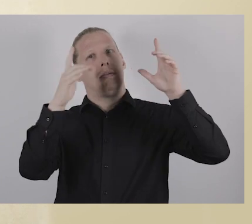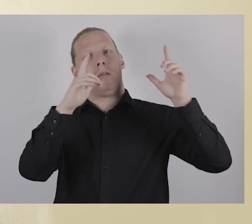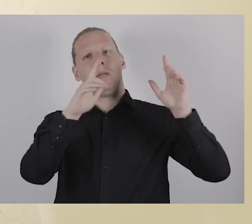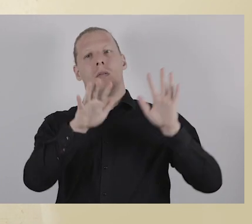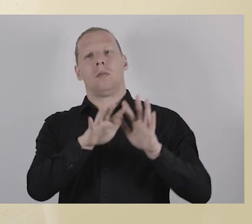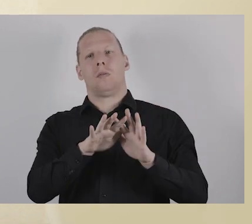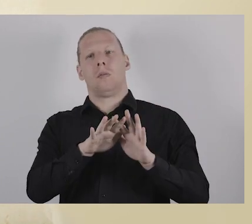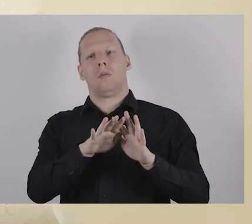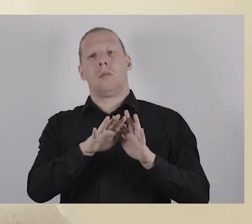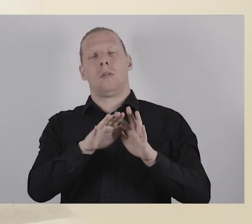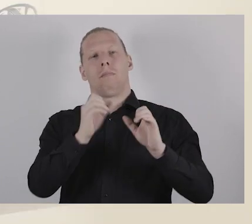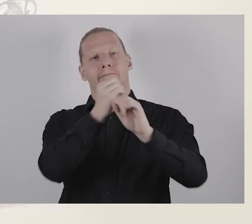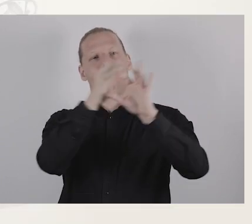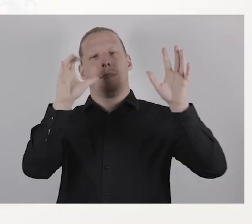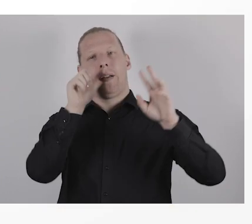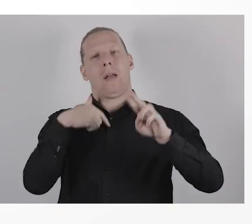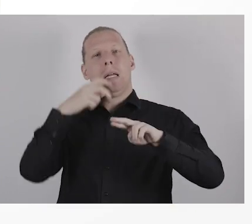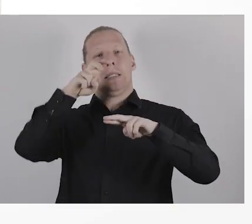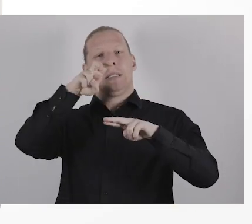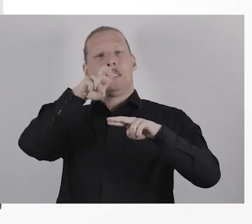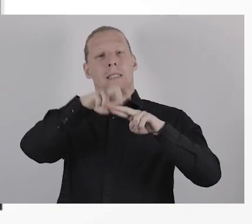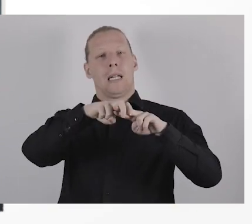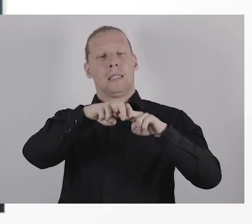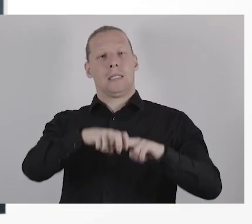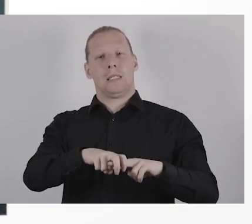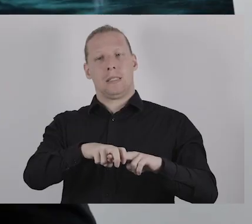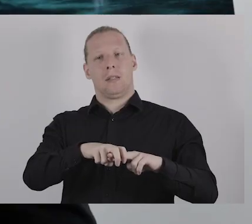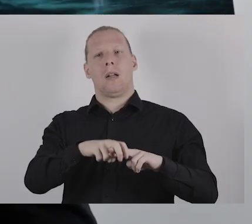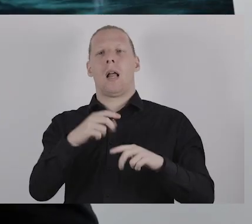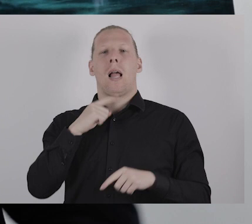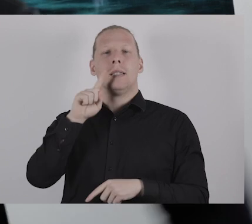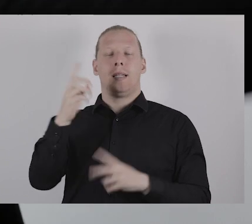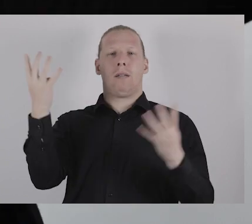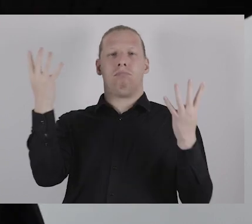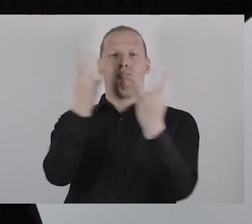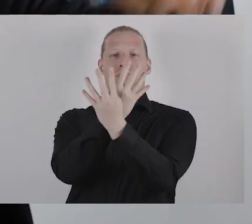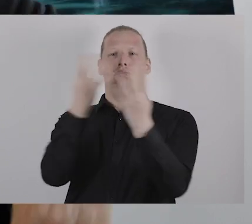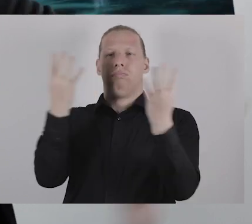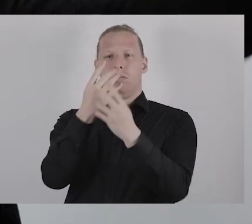triggers a series of imageries. You know, it might be when I'm sitting at the desk there